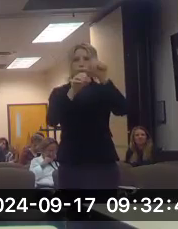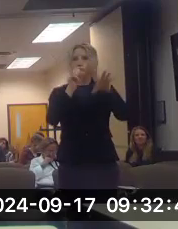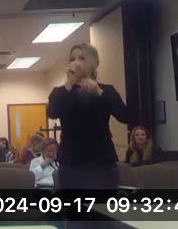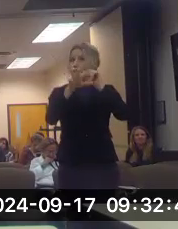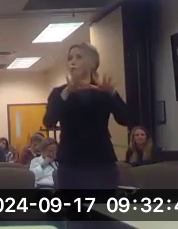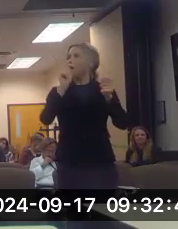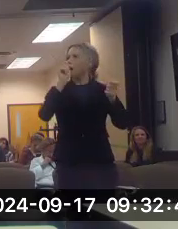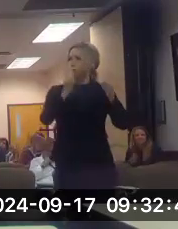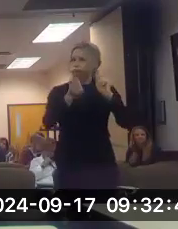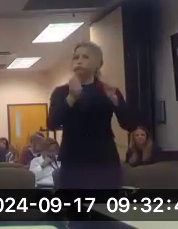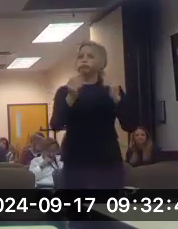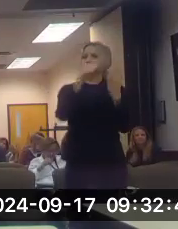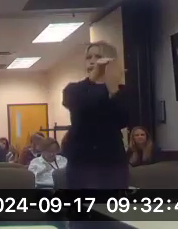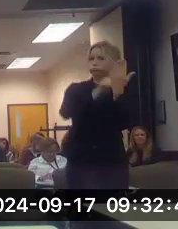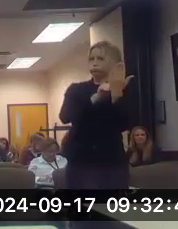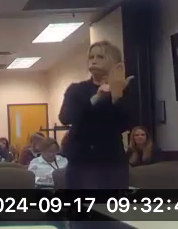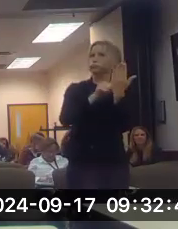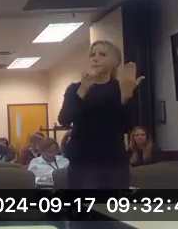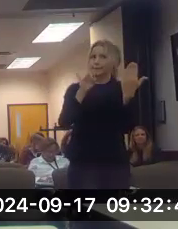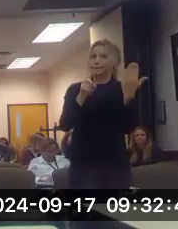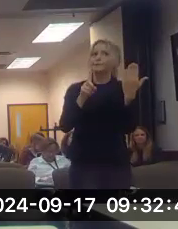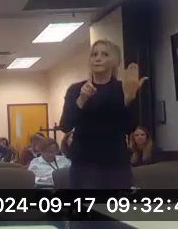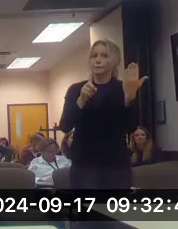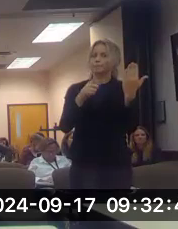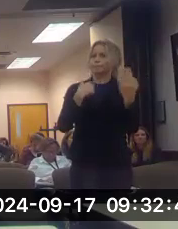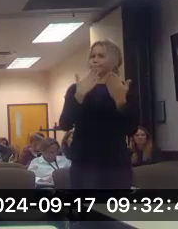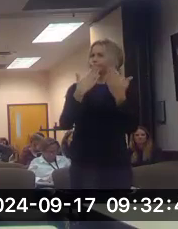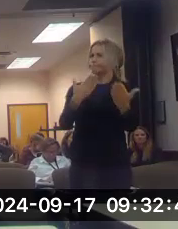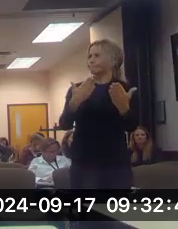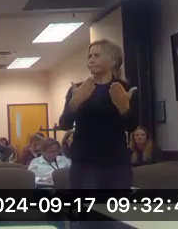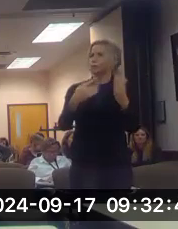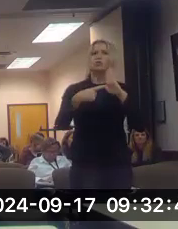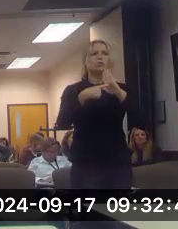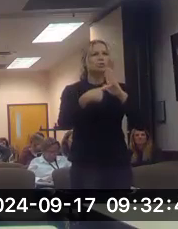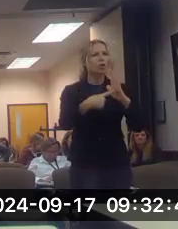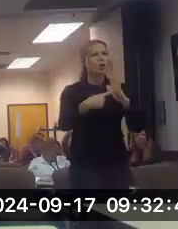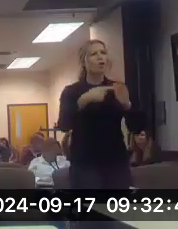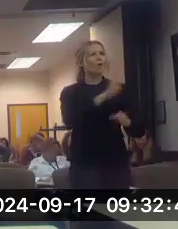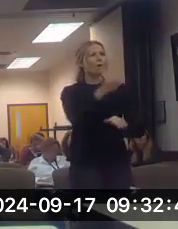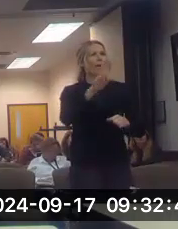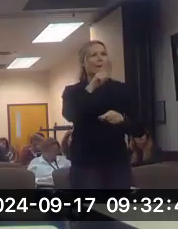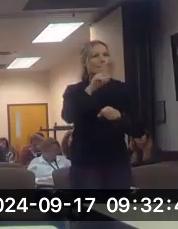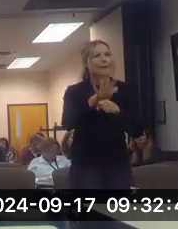Reginald Parson: These modifications demonstrate a commitment Reginald Parson: to transparency and responsiveness.